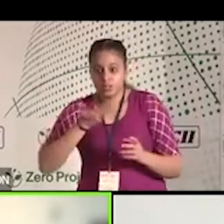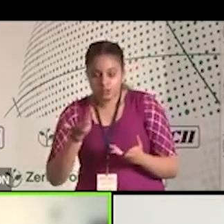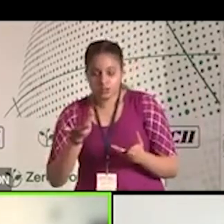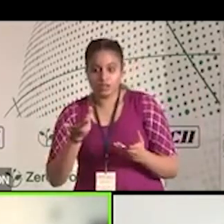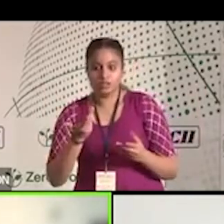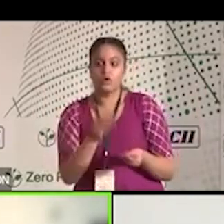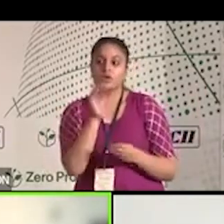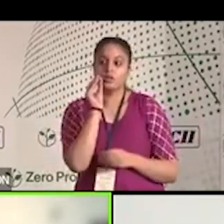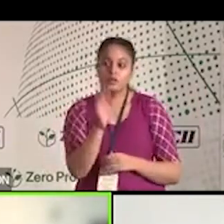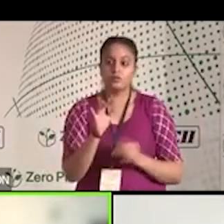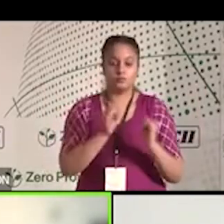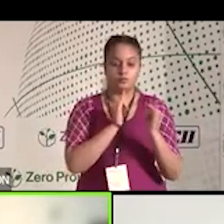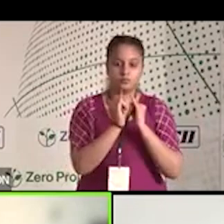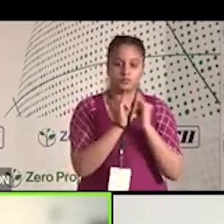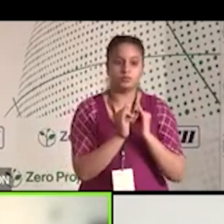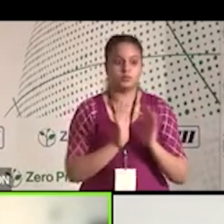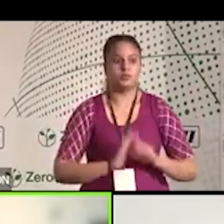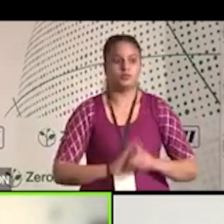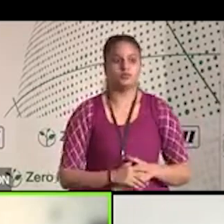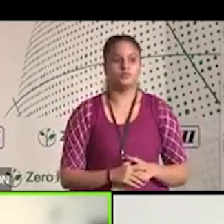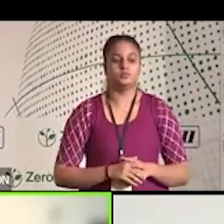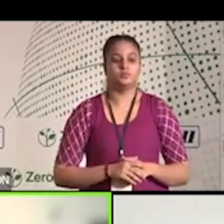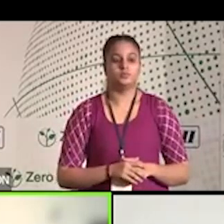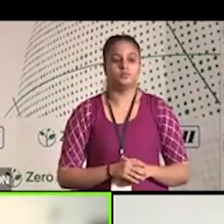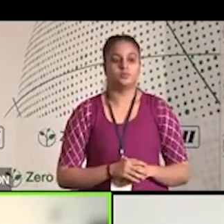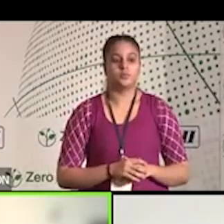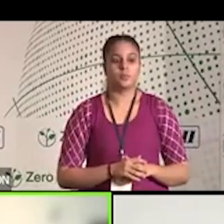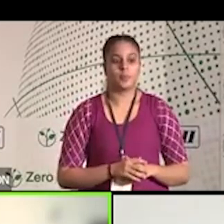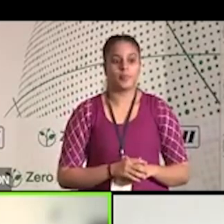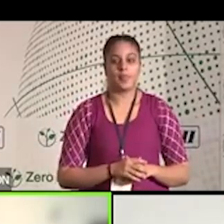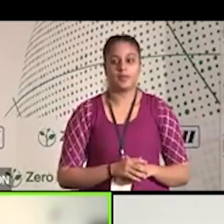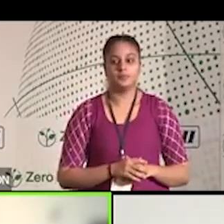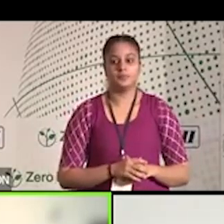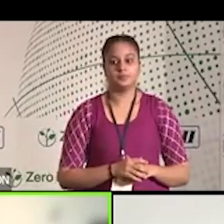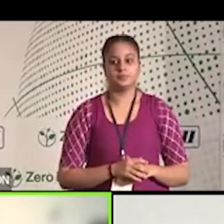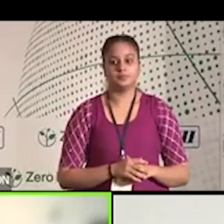So all of the tables there are like two or three people